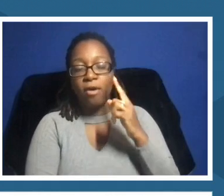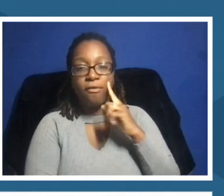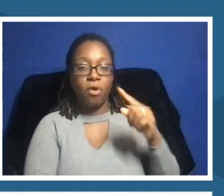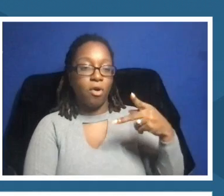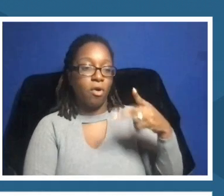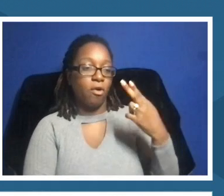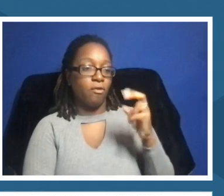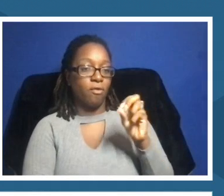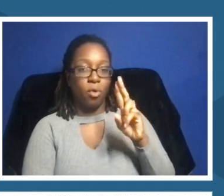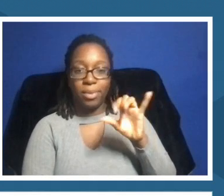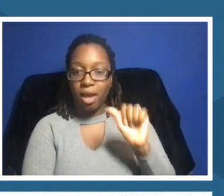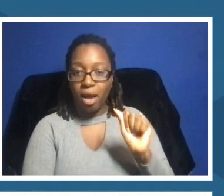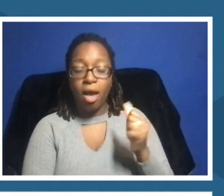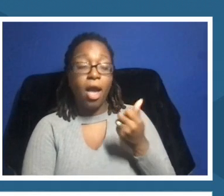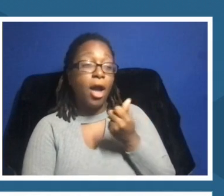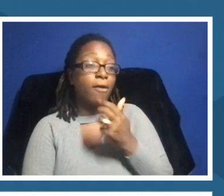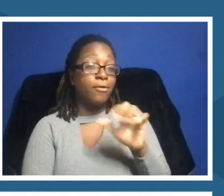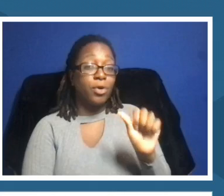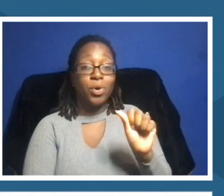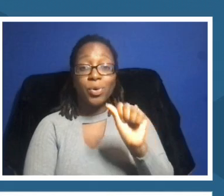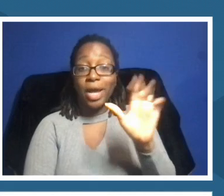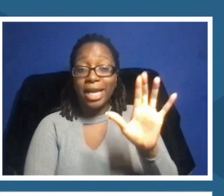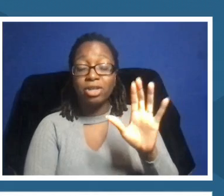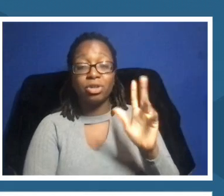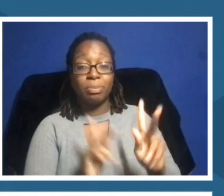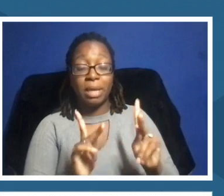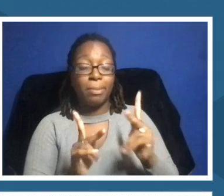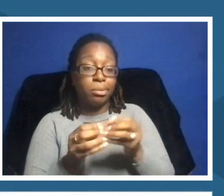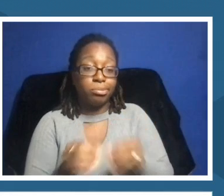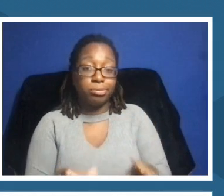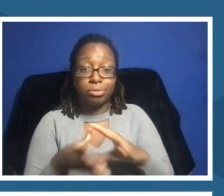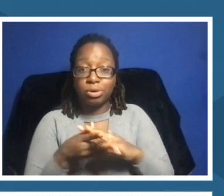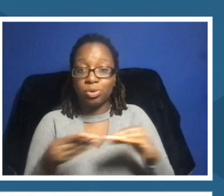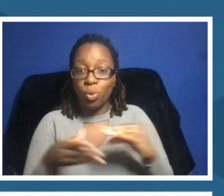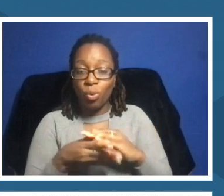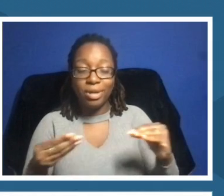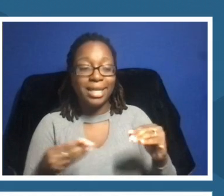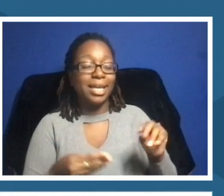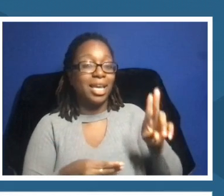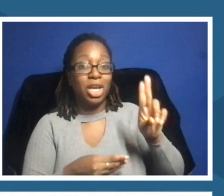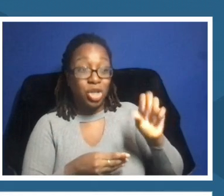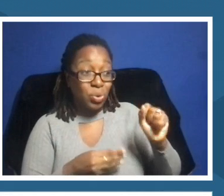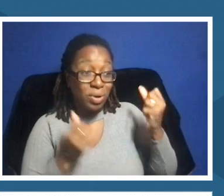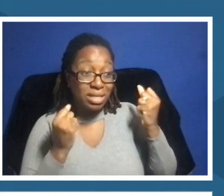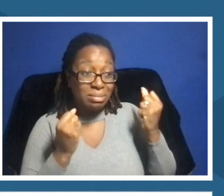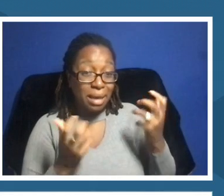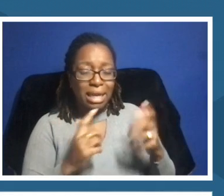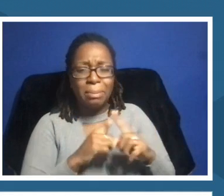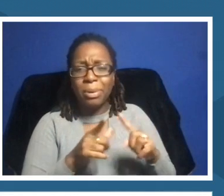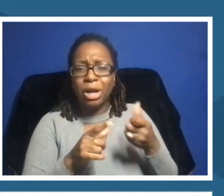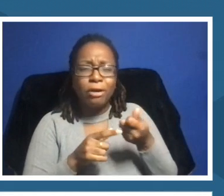the erasure of southeast asians cased in the united states just to name a few